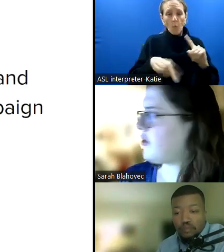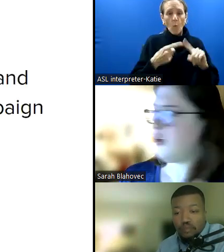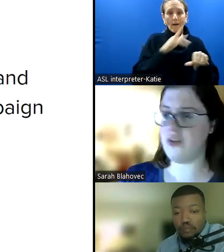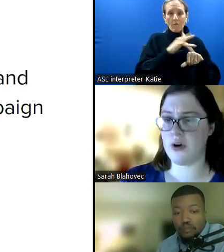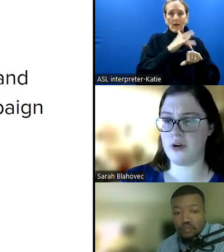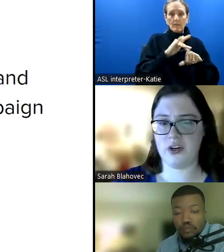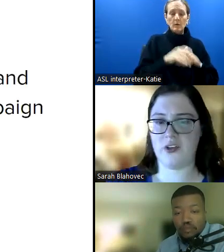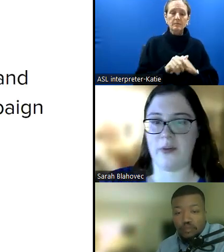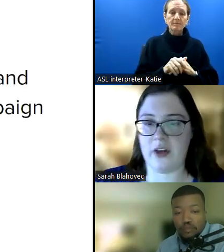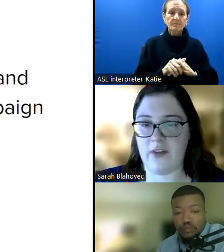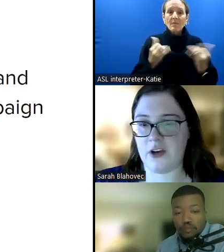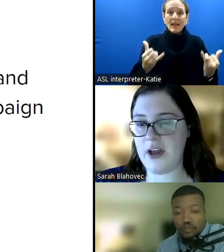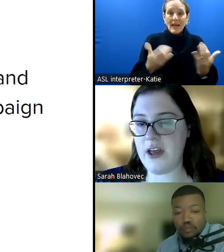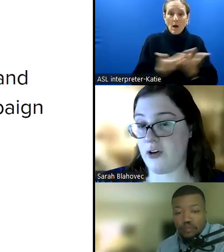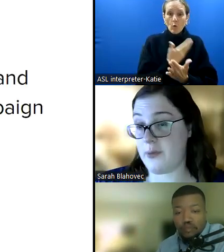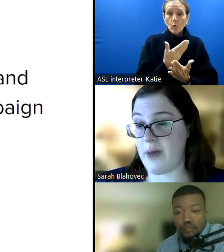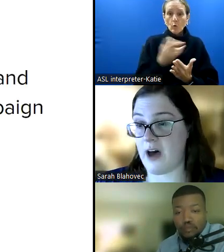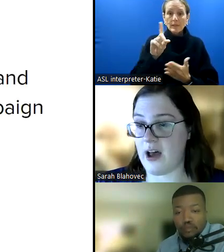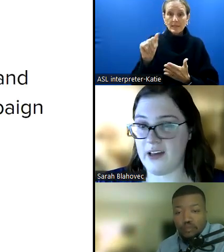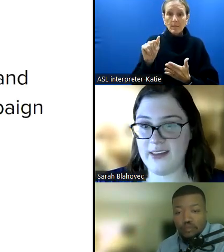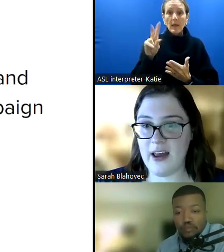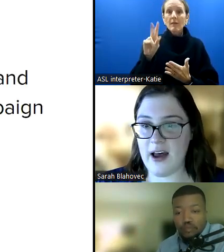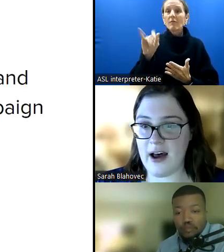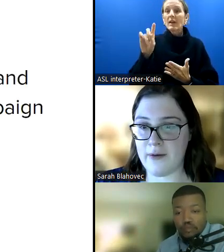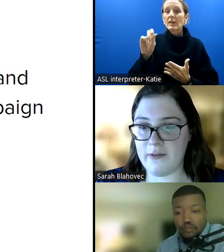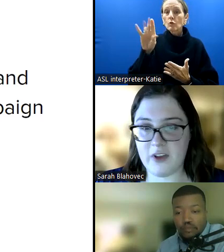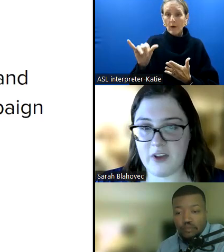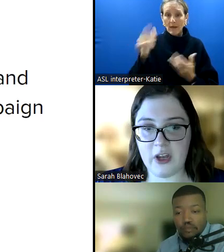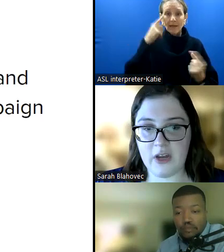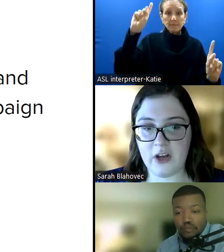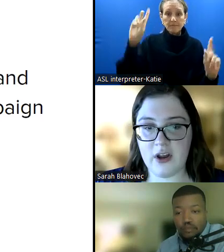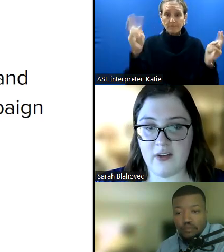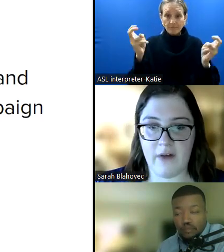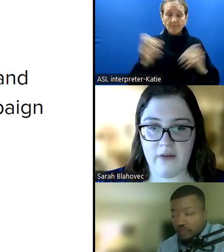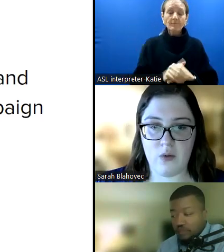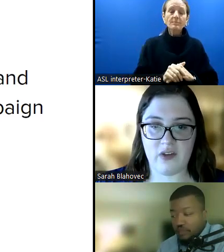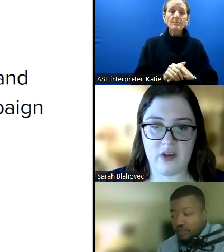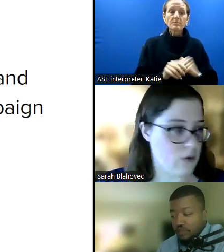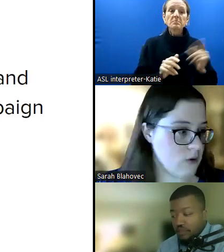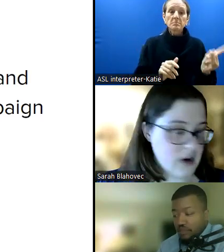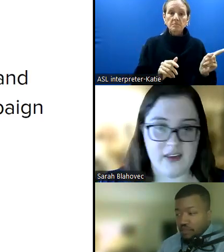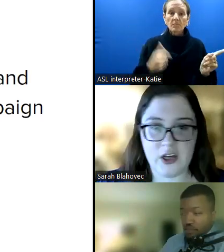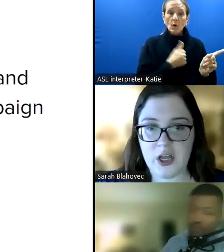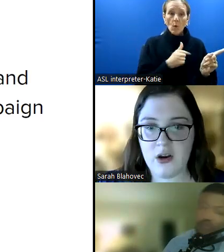For those who are new to Disability Victory, a little bit about us. Disability Victory is a 501c4 organization.